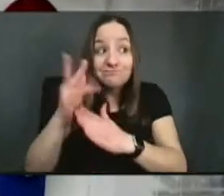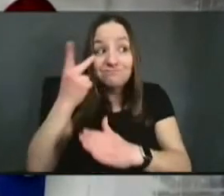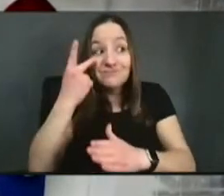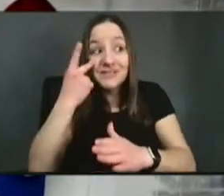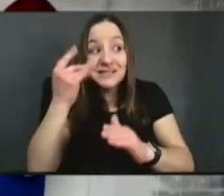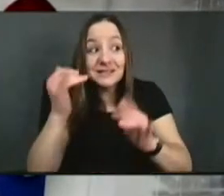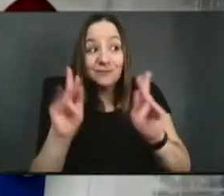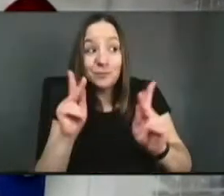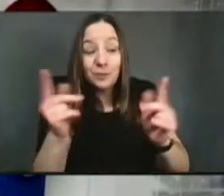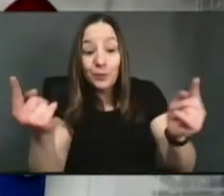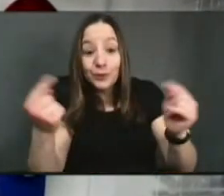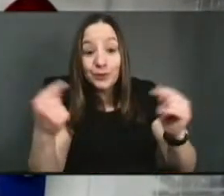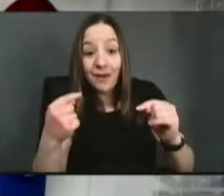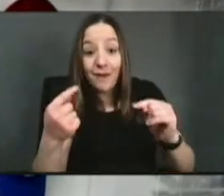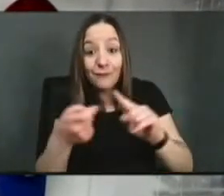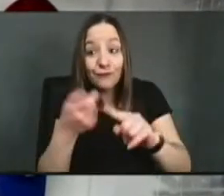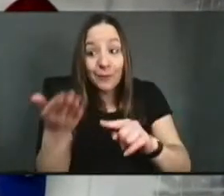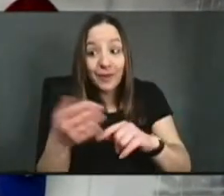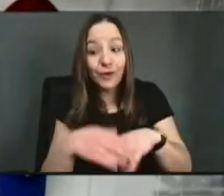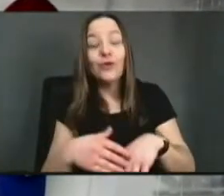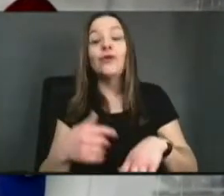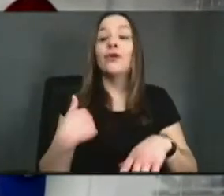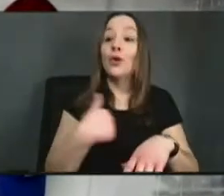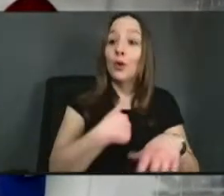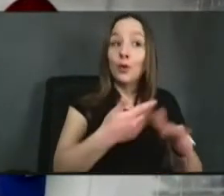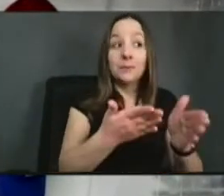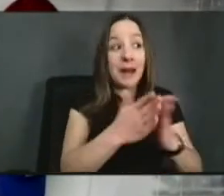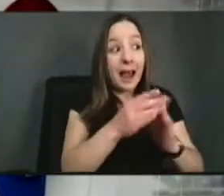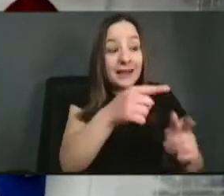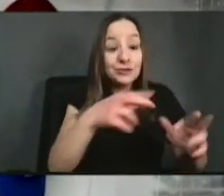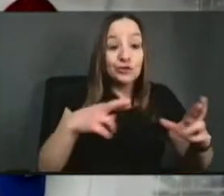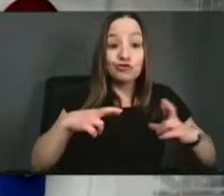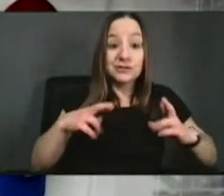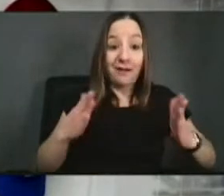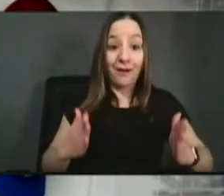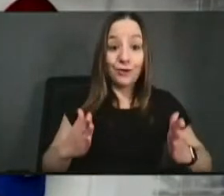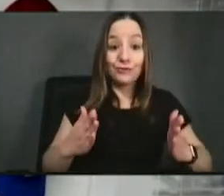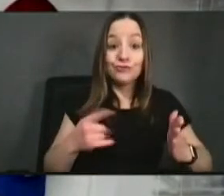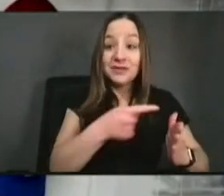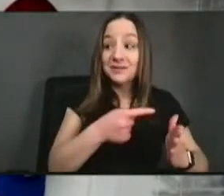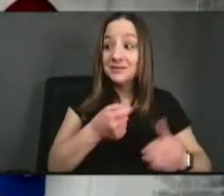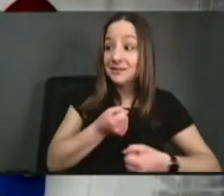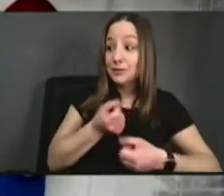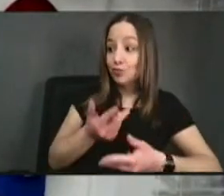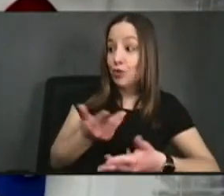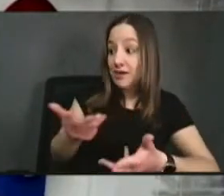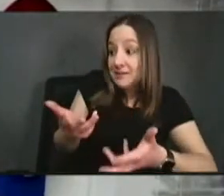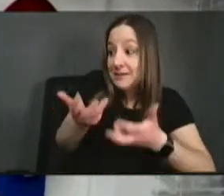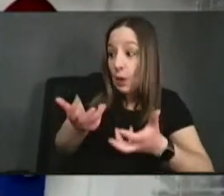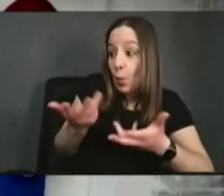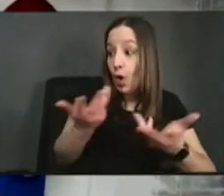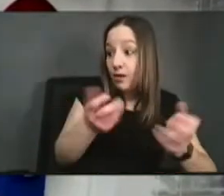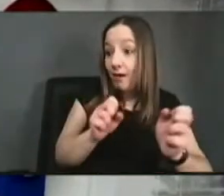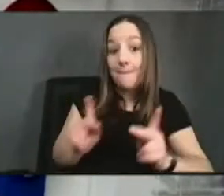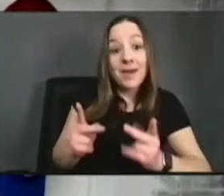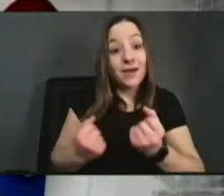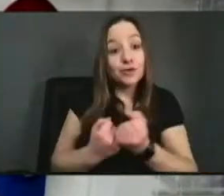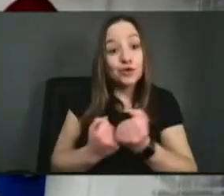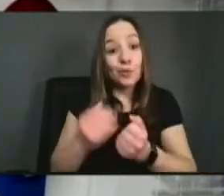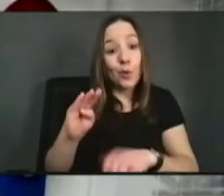Guard. To even save We can gain some people that way. We definitely have retirees that